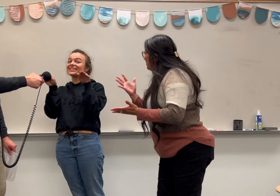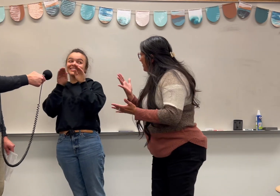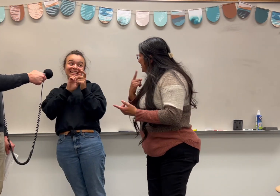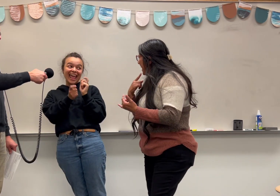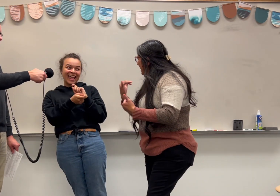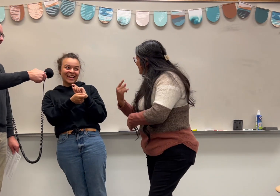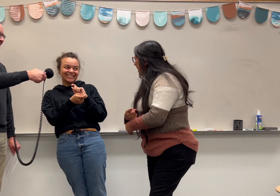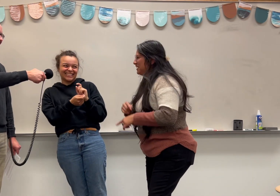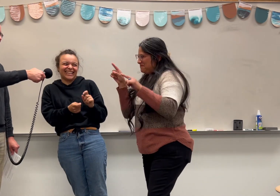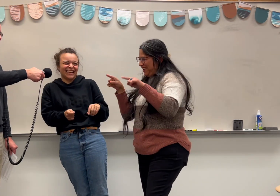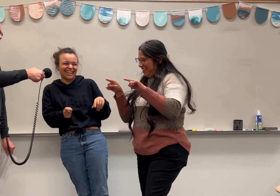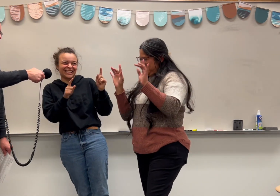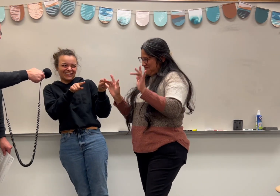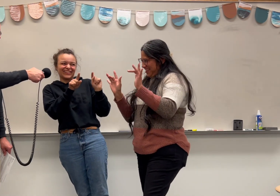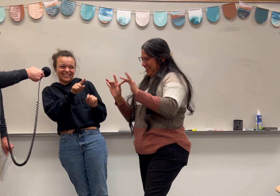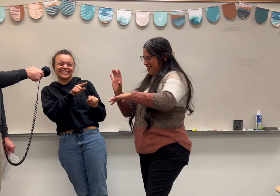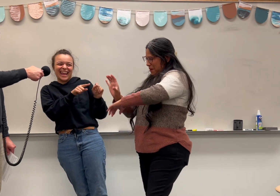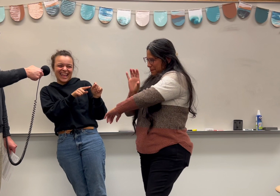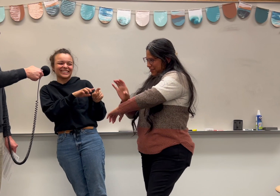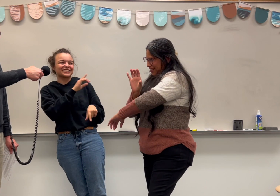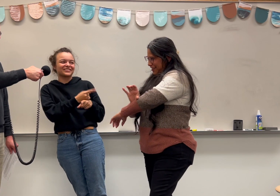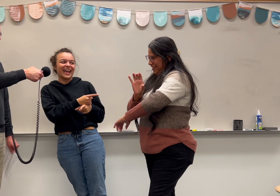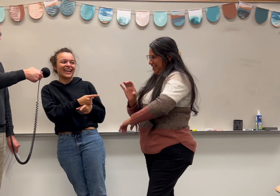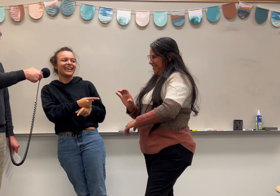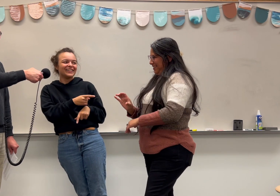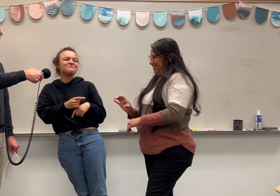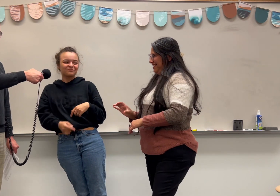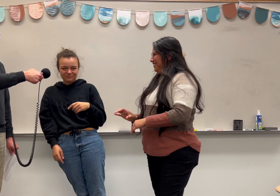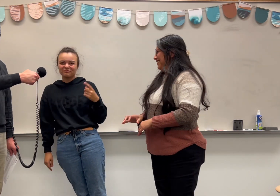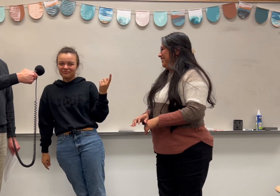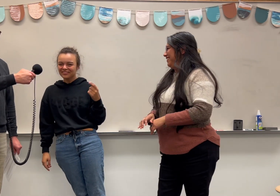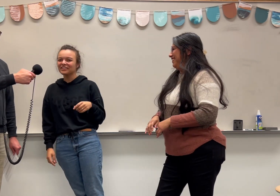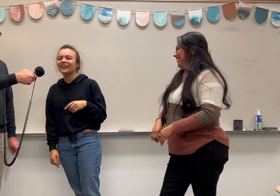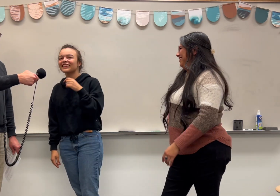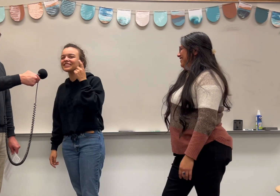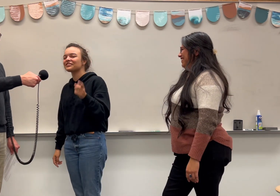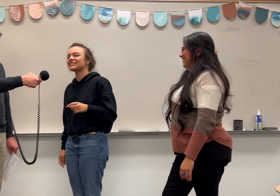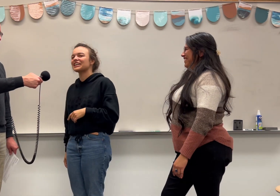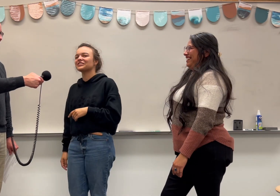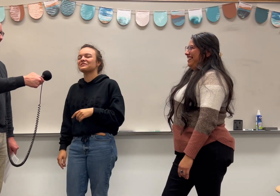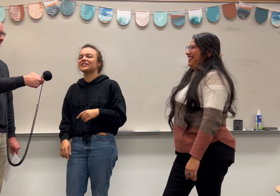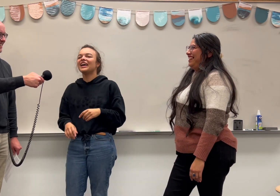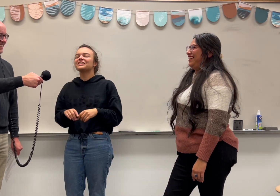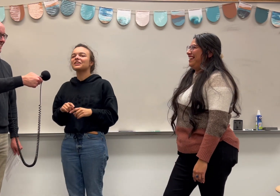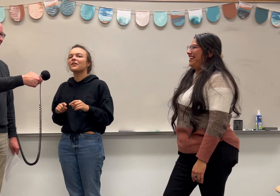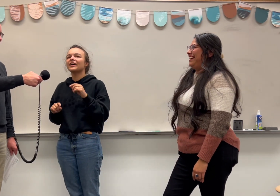there's changed computers changed right here right there's different signs for computer so